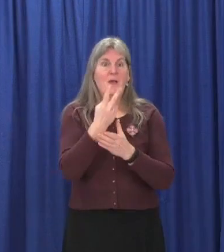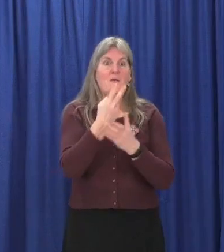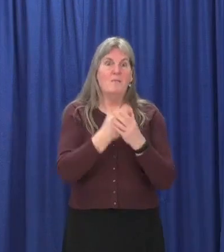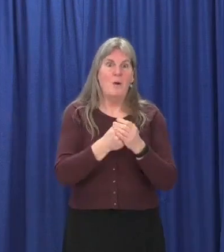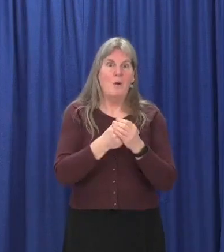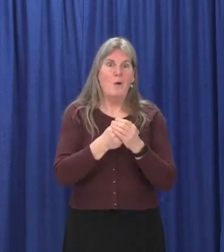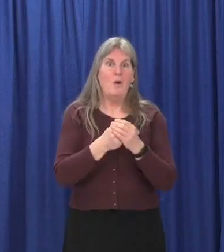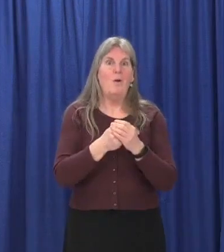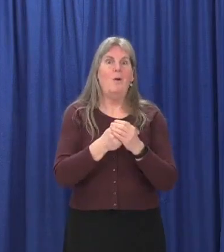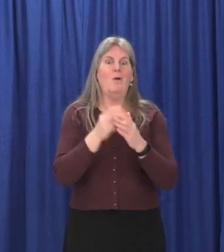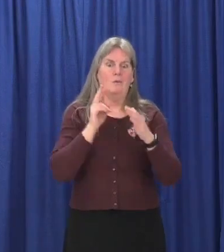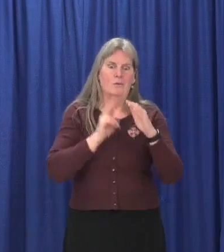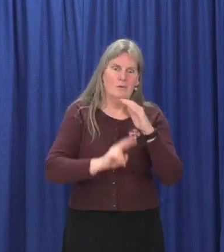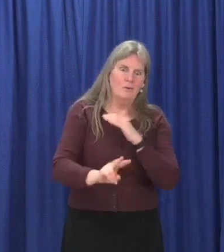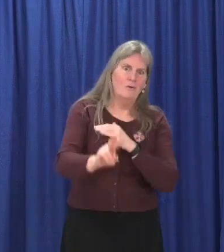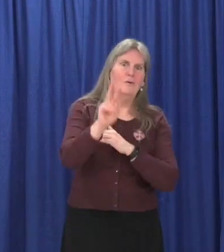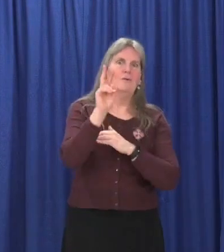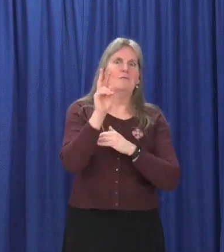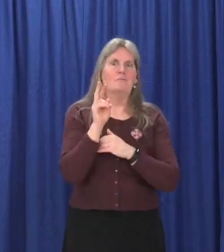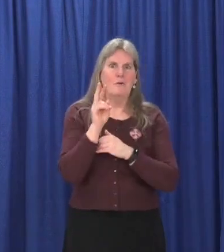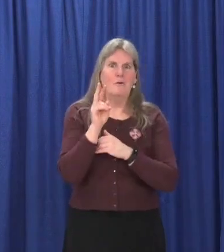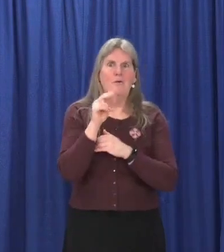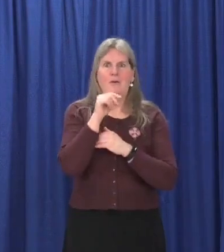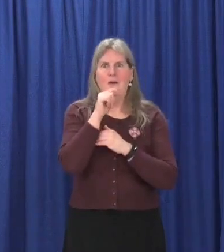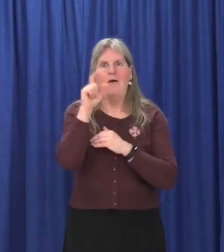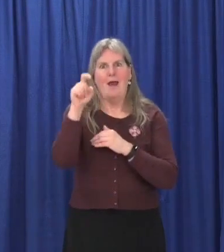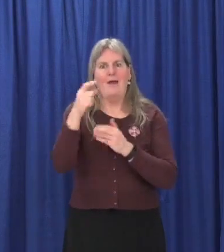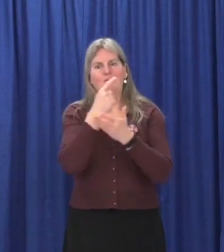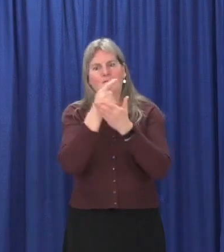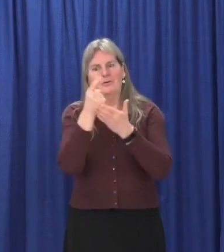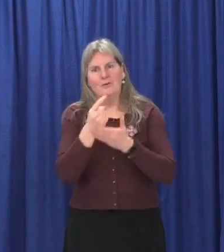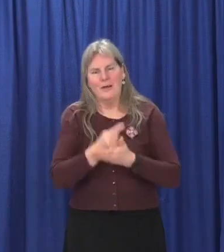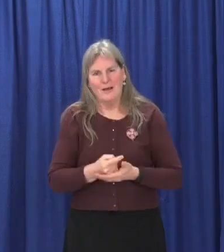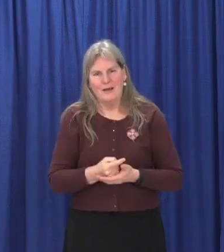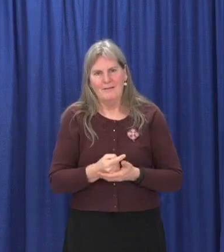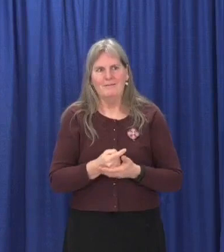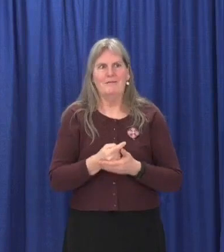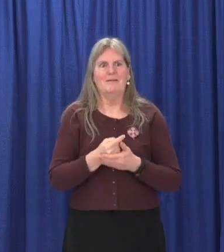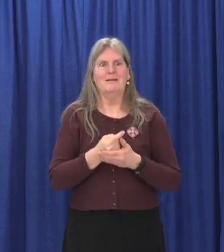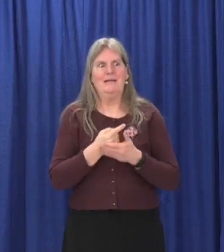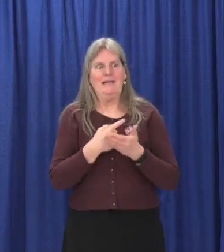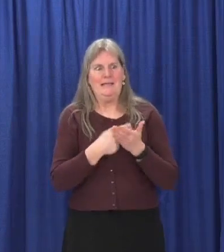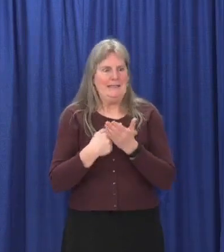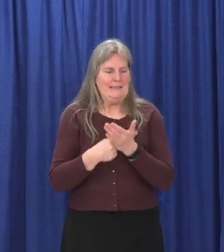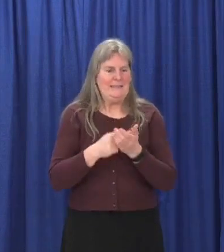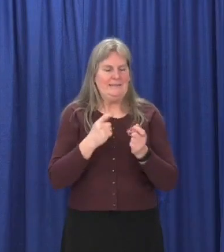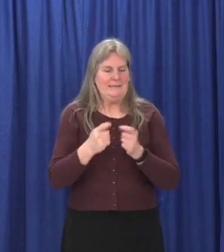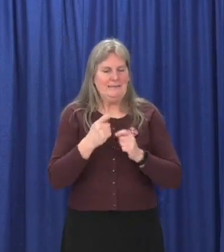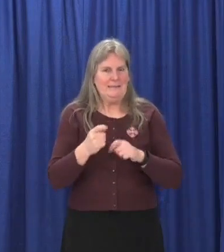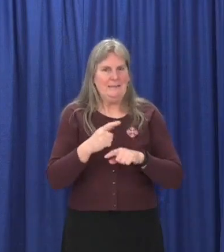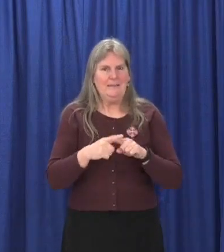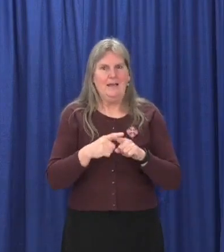updating on this every week, and that would include the ending of the Civil Emergency Measures Act, ending of all of the public